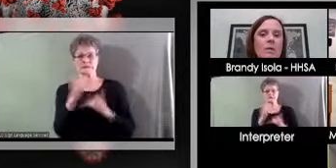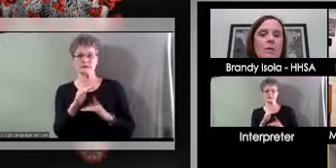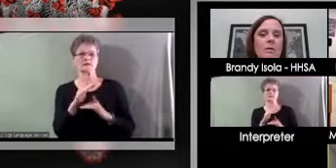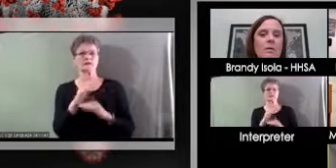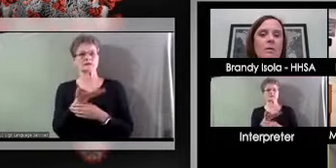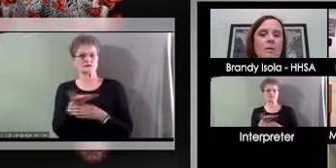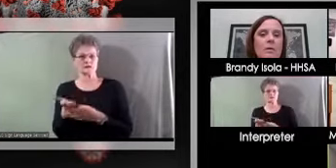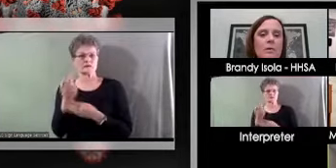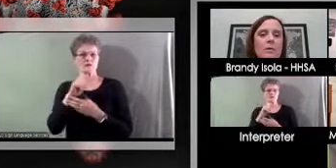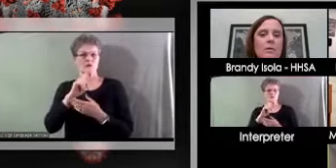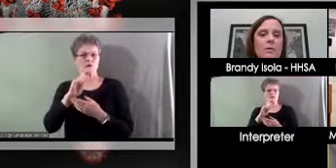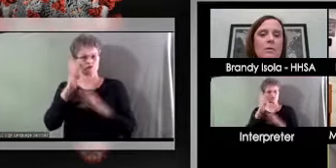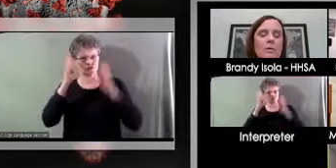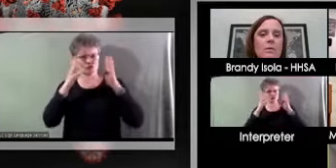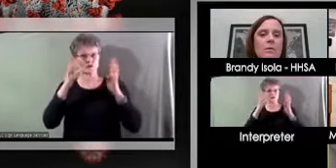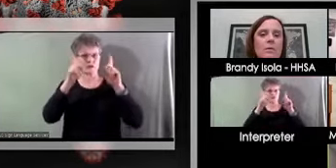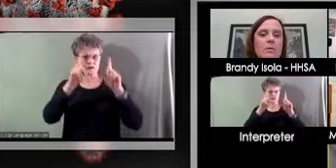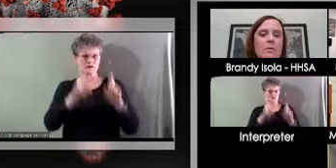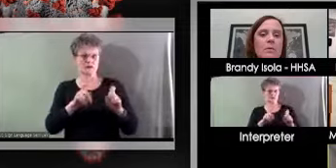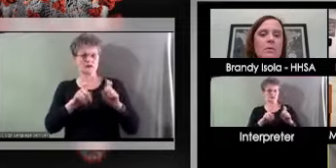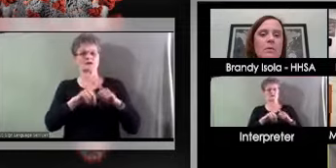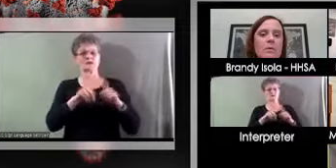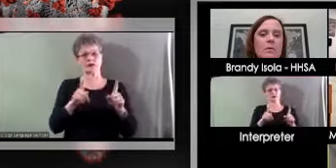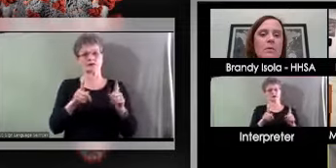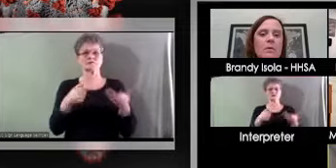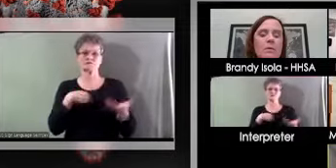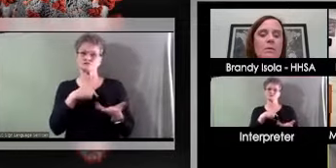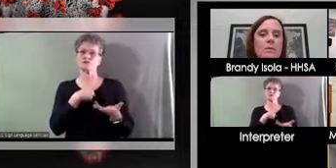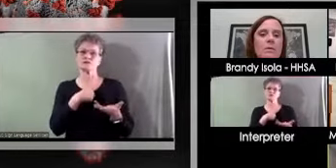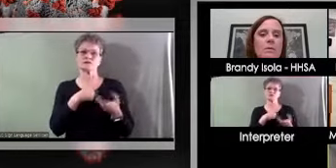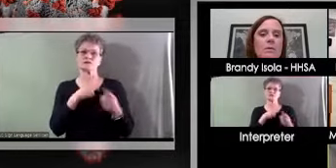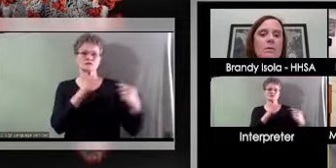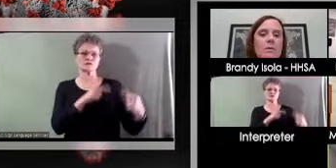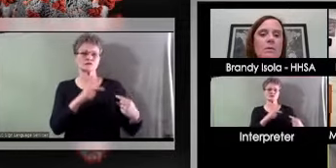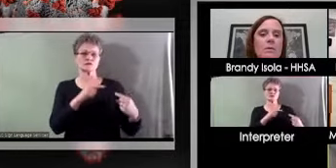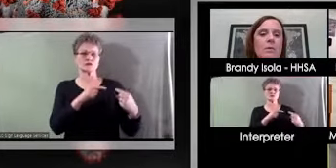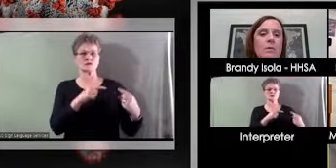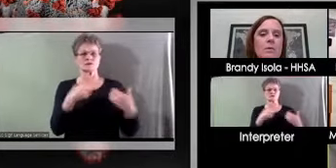testing limitations here in the North State.